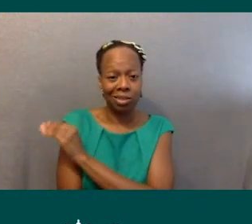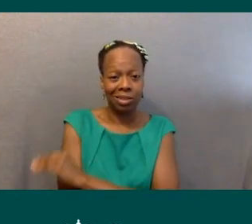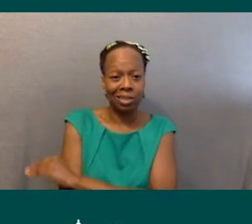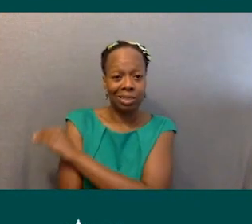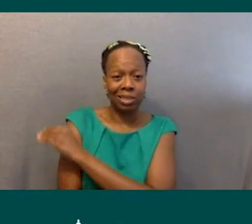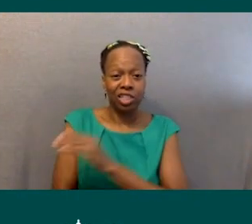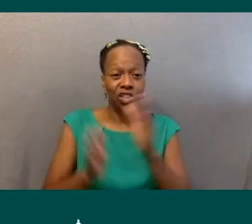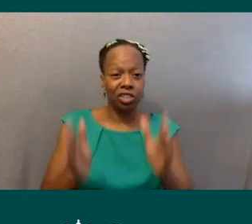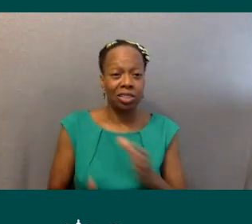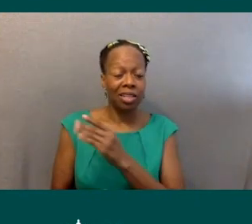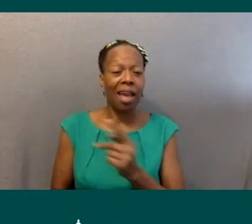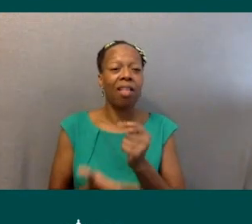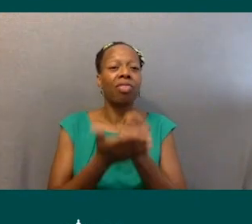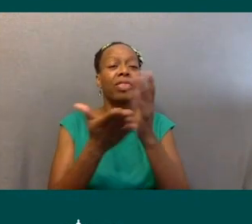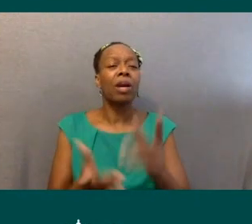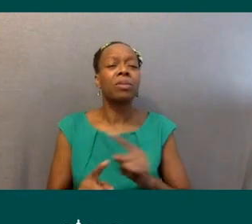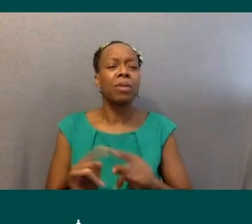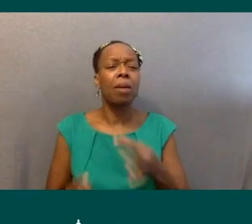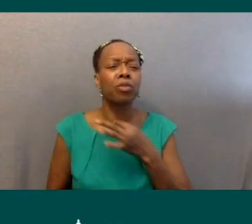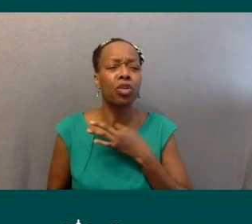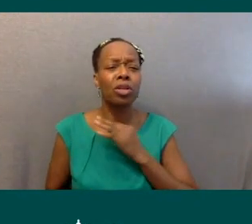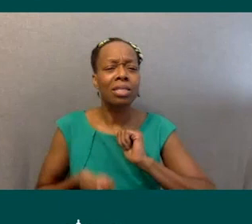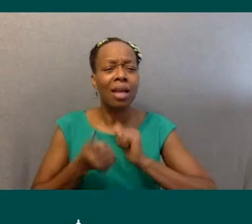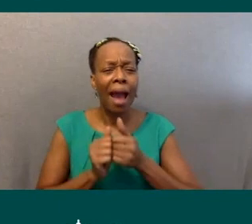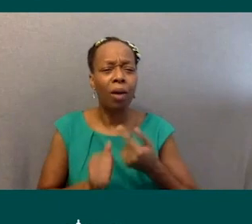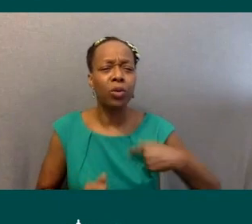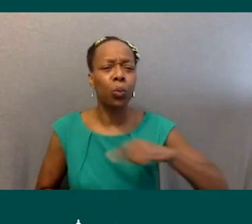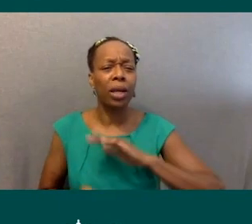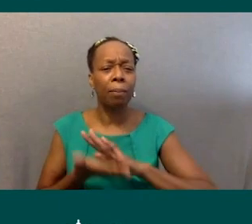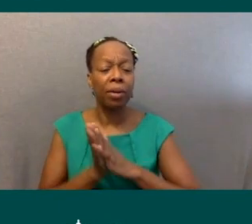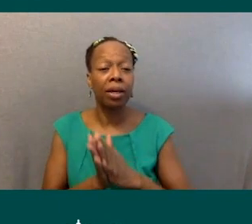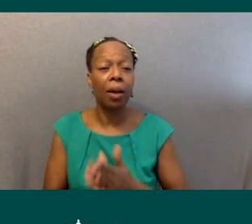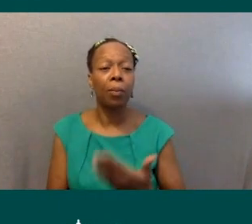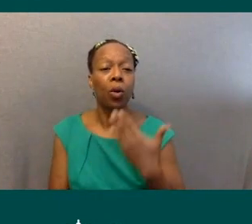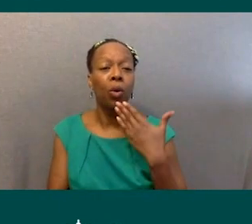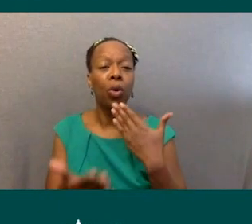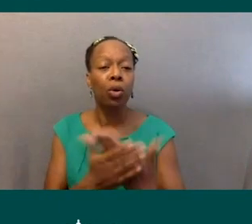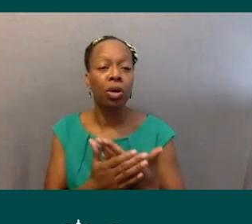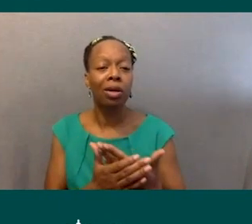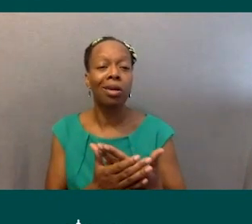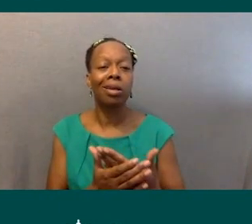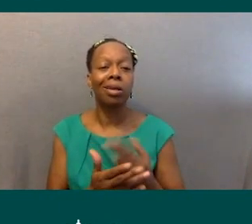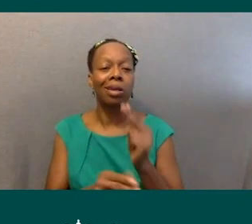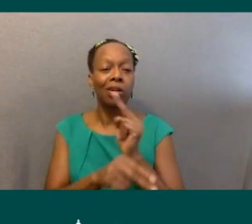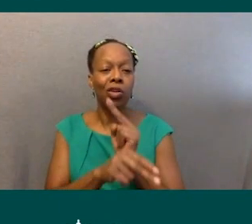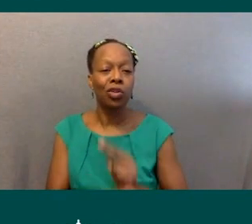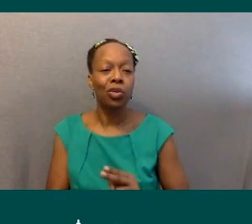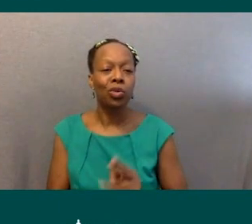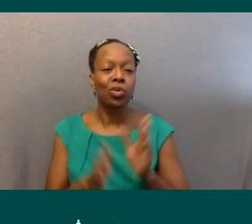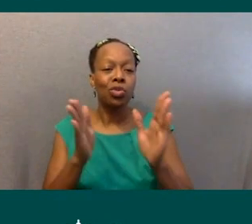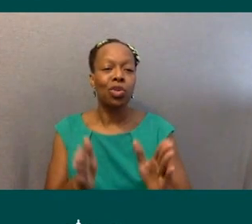But how to then utilize, how to become a good consumer, how to become a good consumer of these different pieces of knowledge.